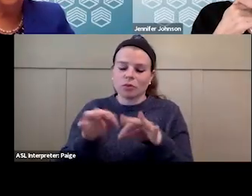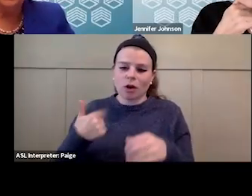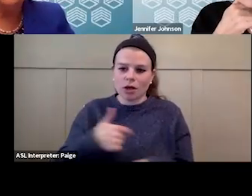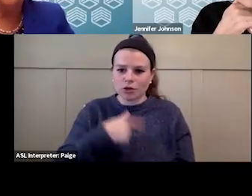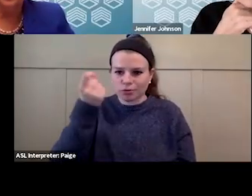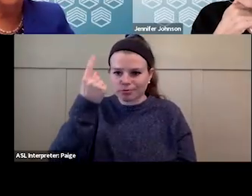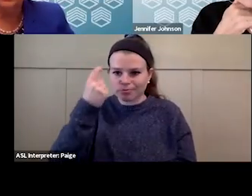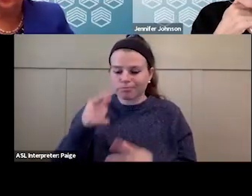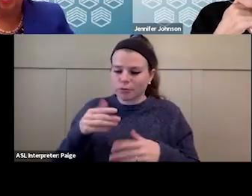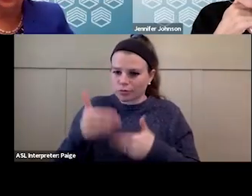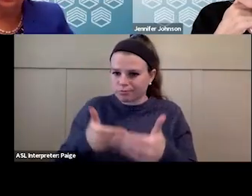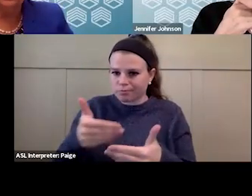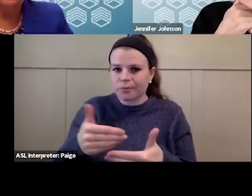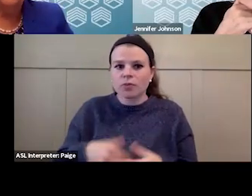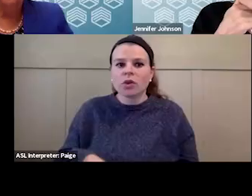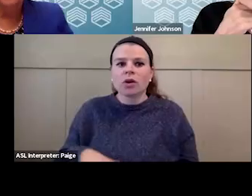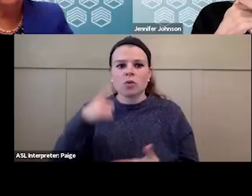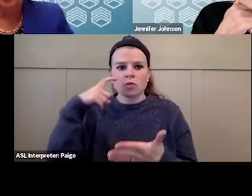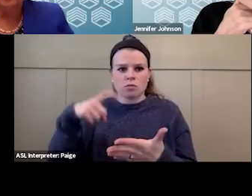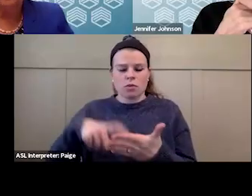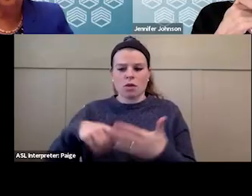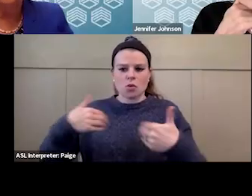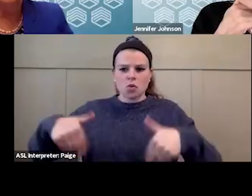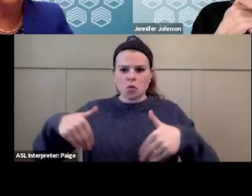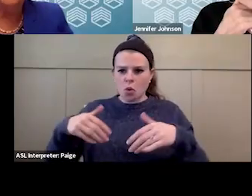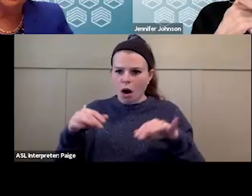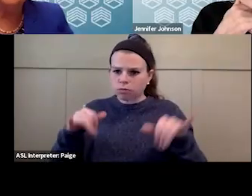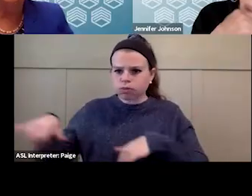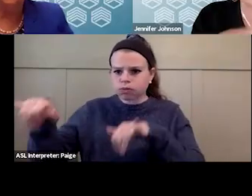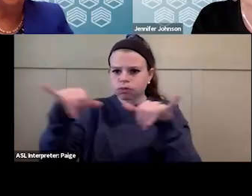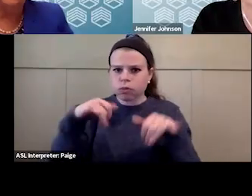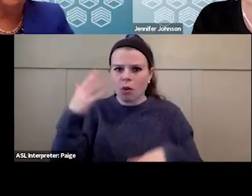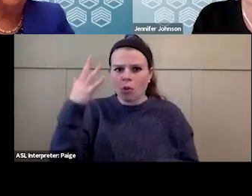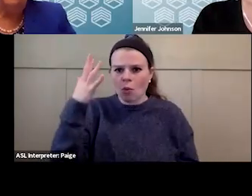Uh, we realize the prevalence of trauma and why the trauma-informed approach is important.